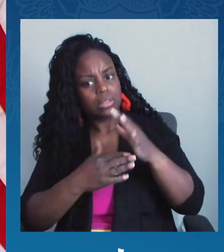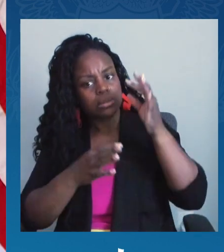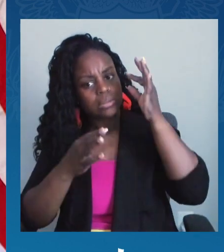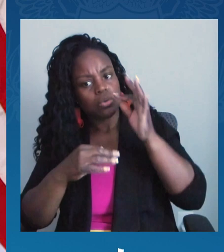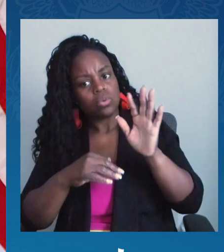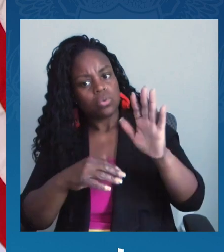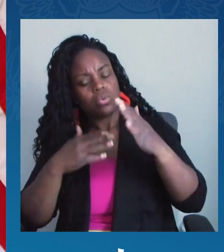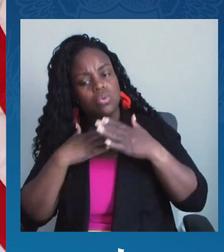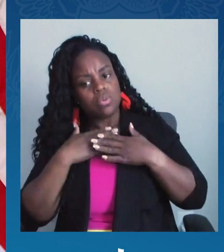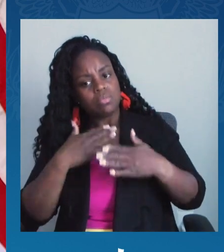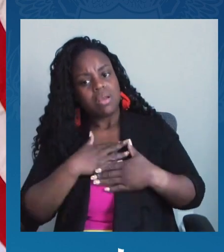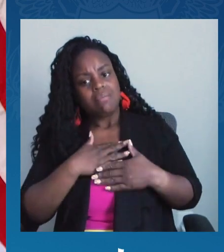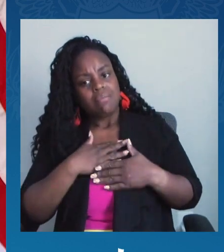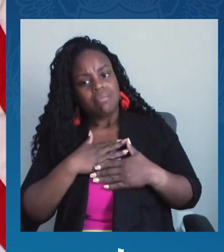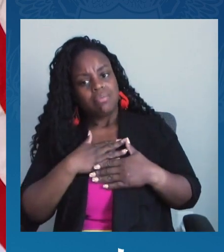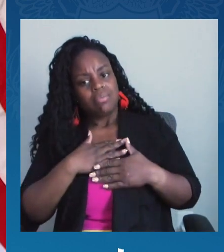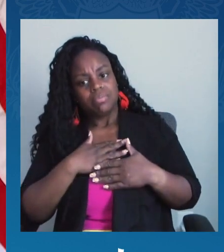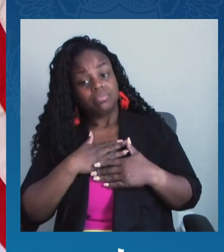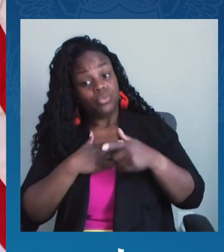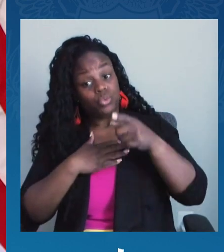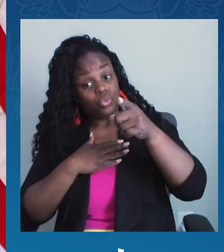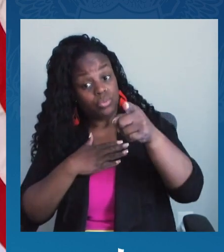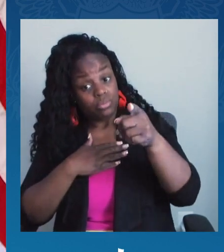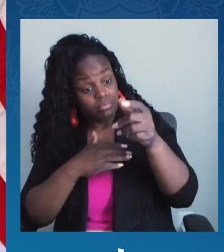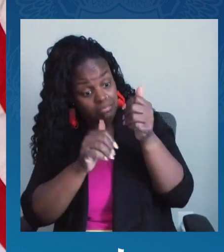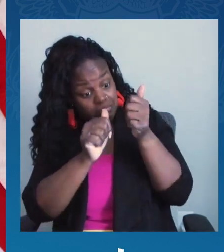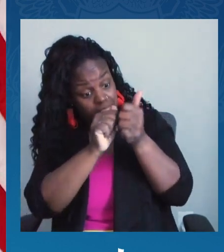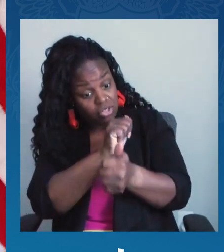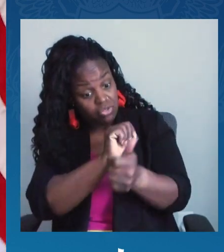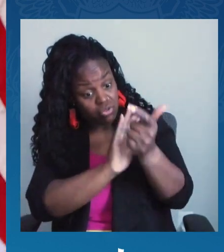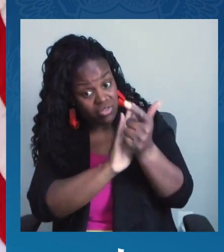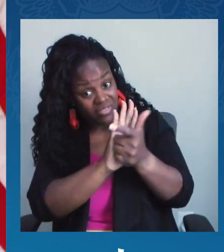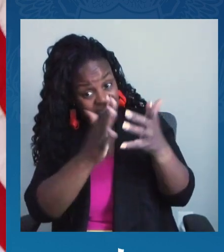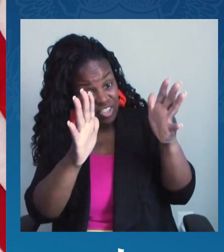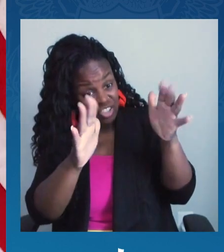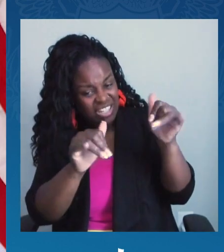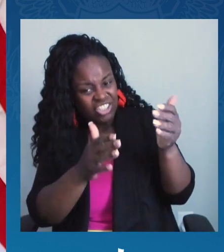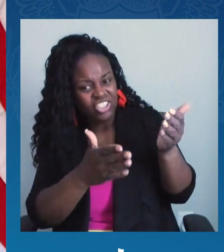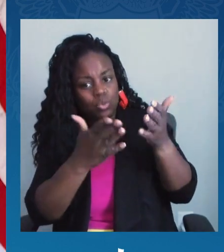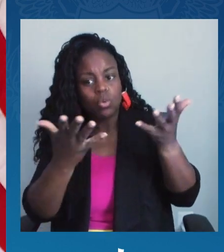When you pass laws that suggest there's not even an exception for rape or incest.